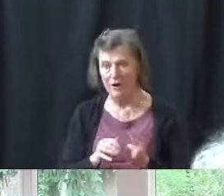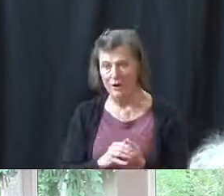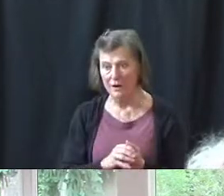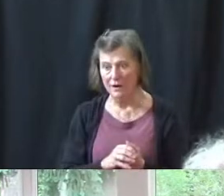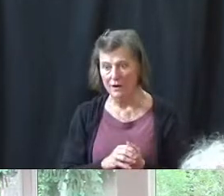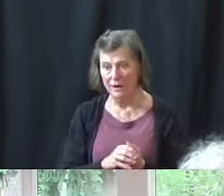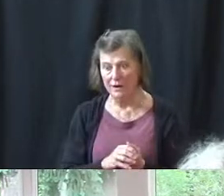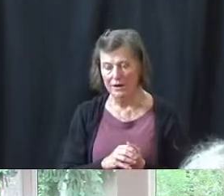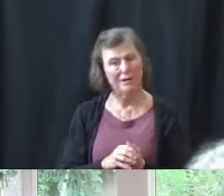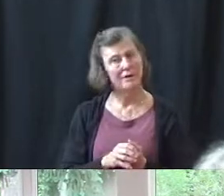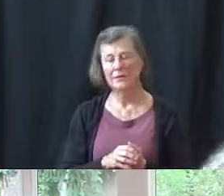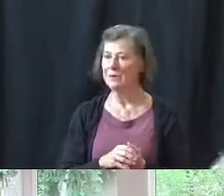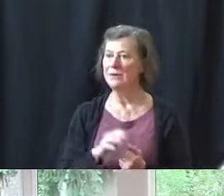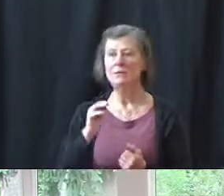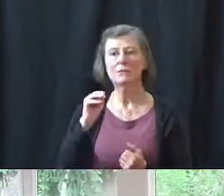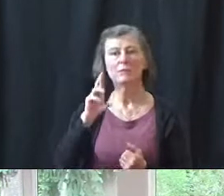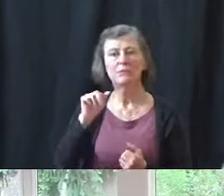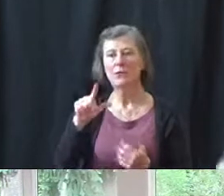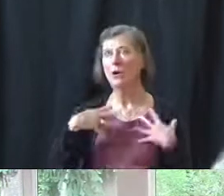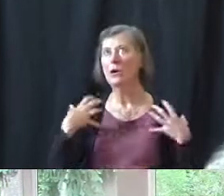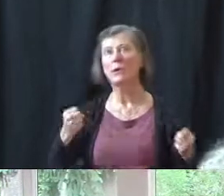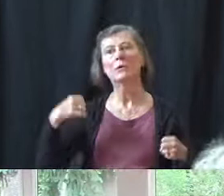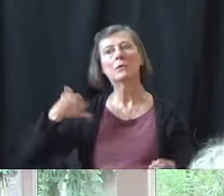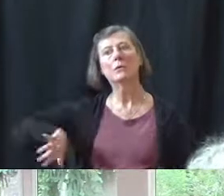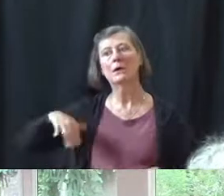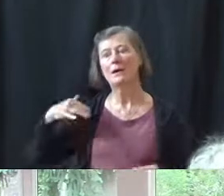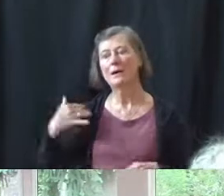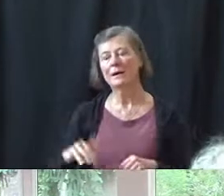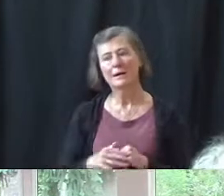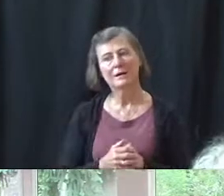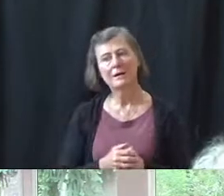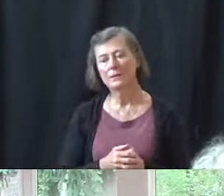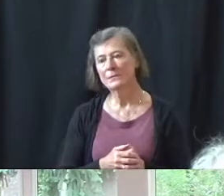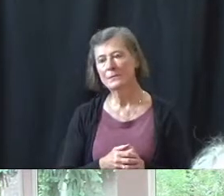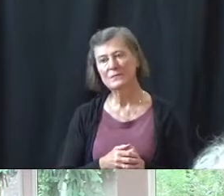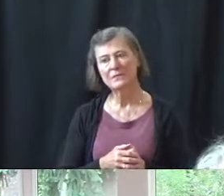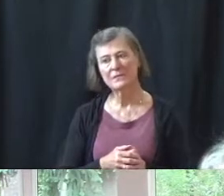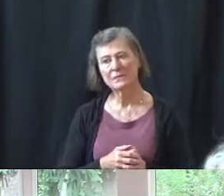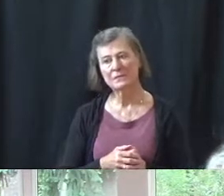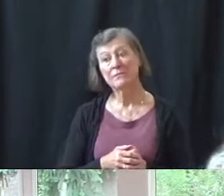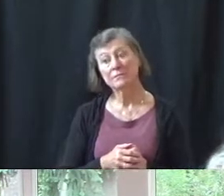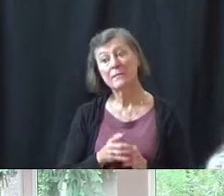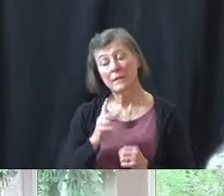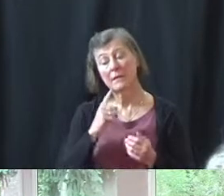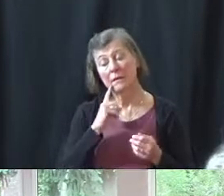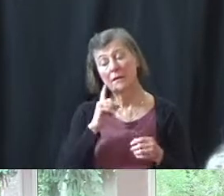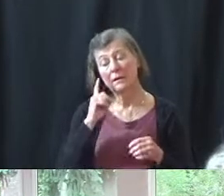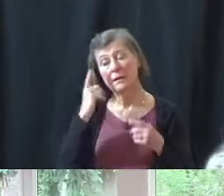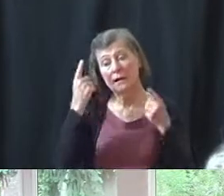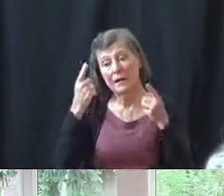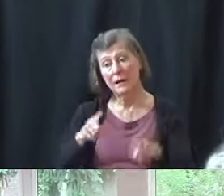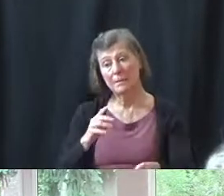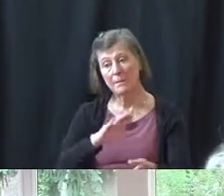What moral courage he showed. Inevitably, he was arrested.